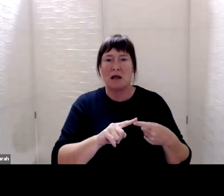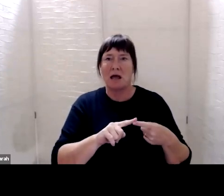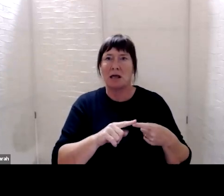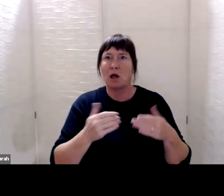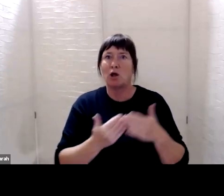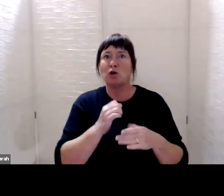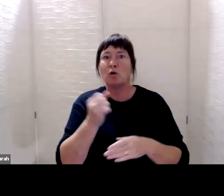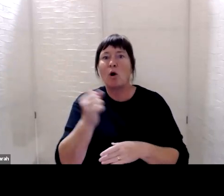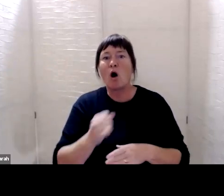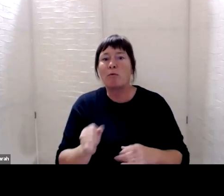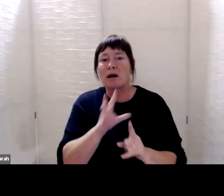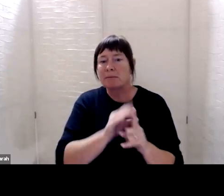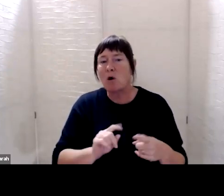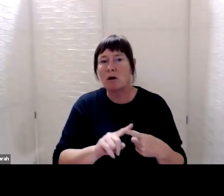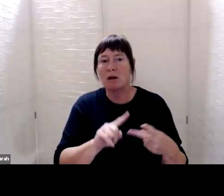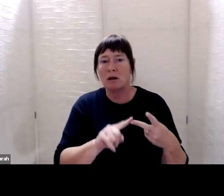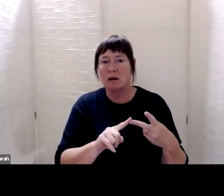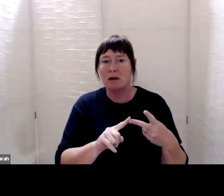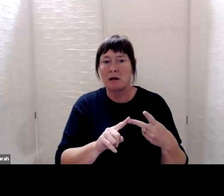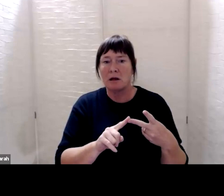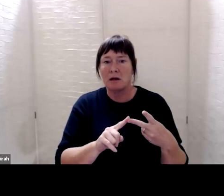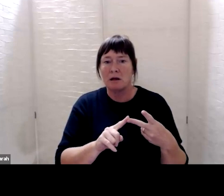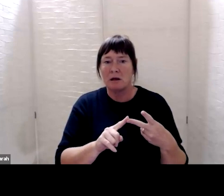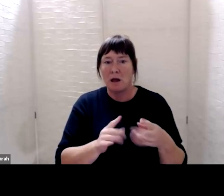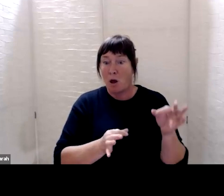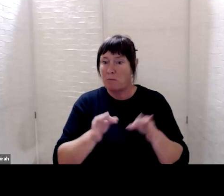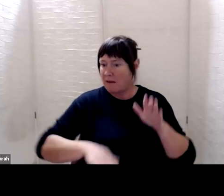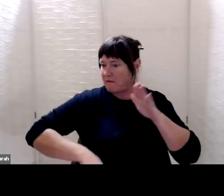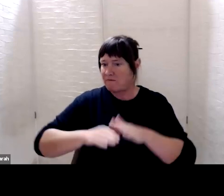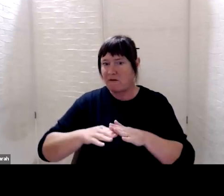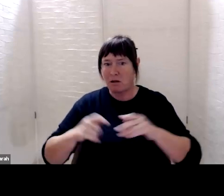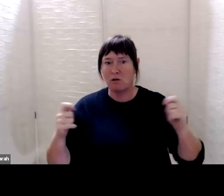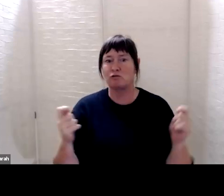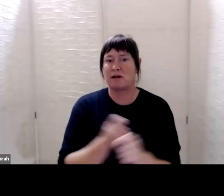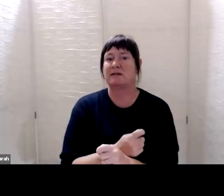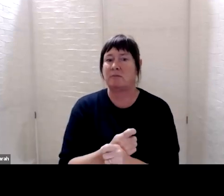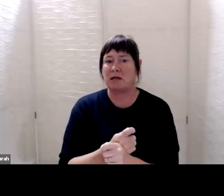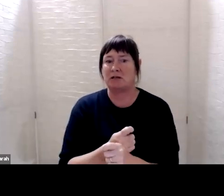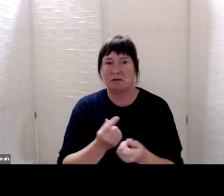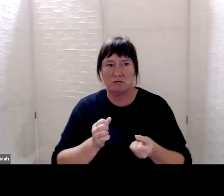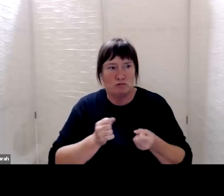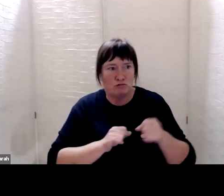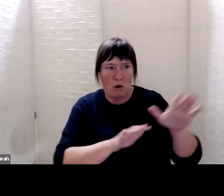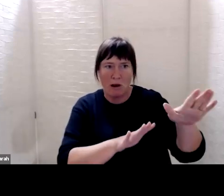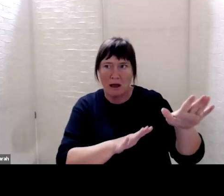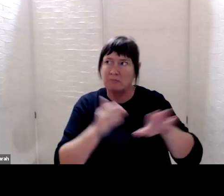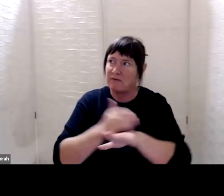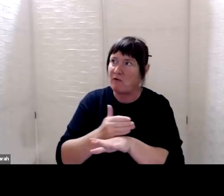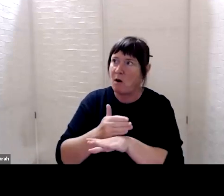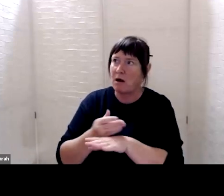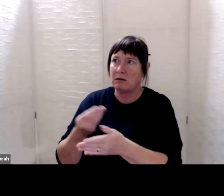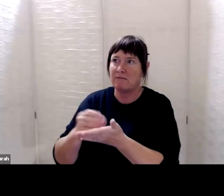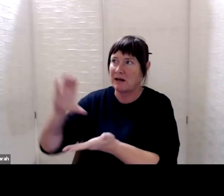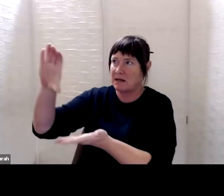and a plan for total transformation before the funding can be accessed. So in short,